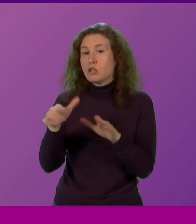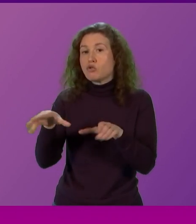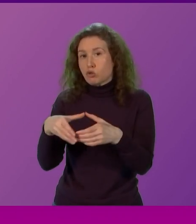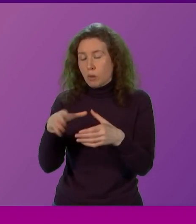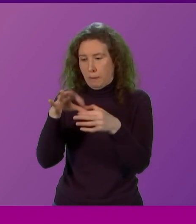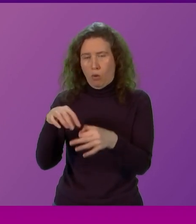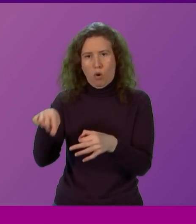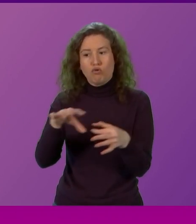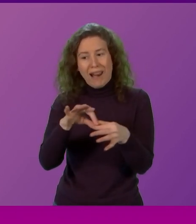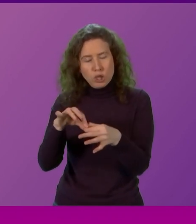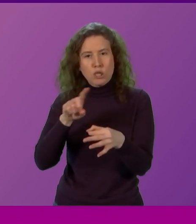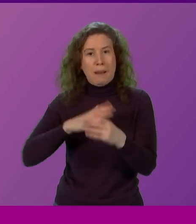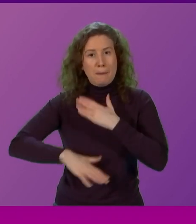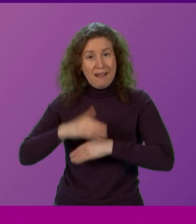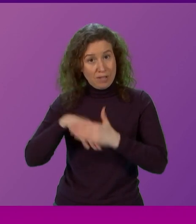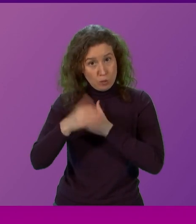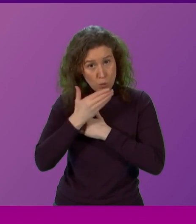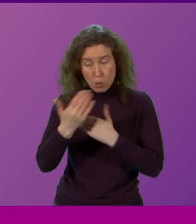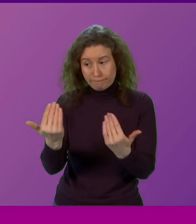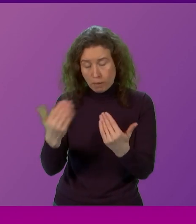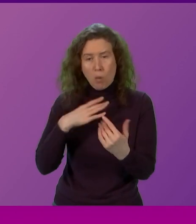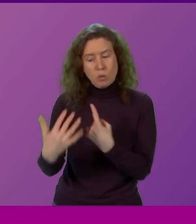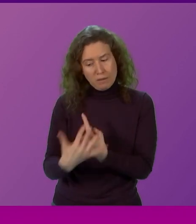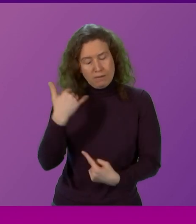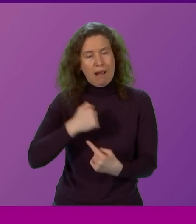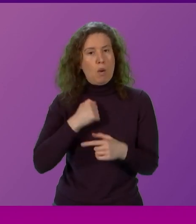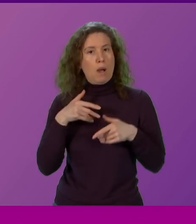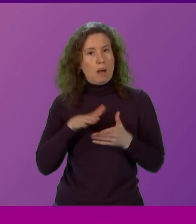on relationships and behaviour in schools, to further inform our approach.